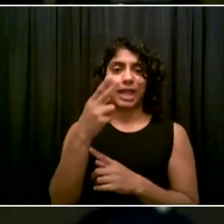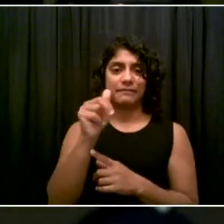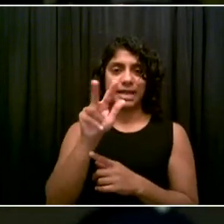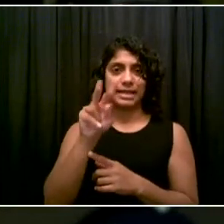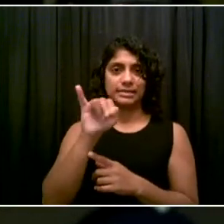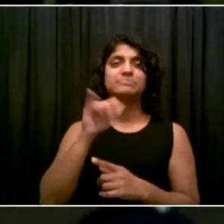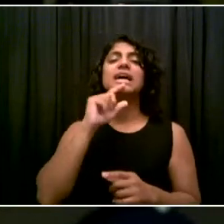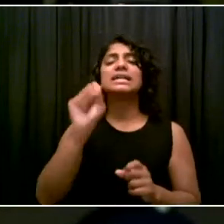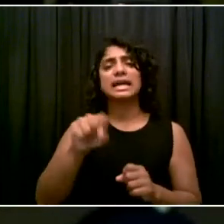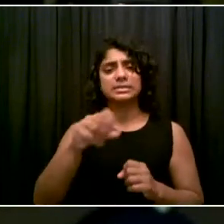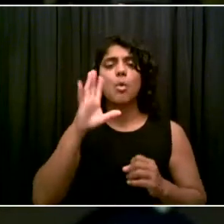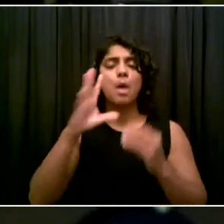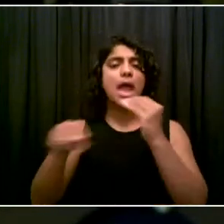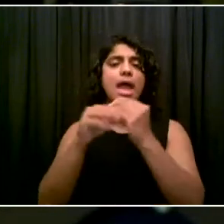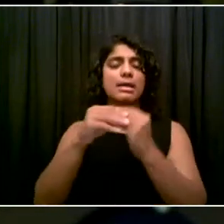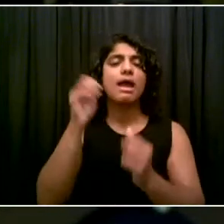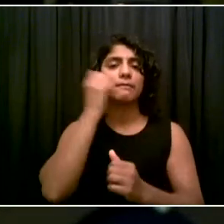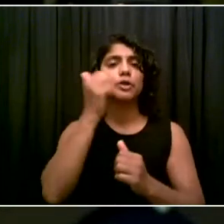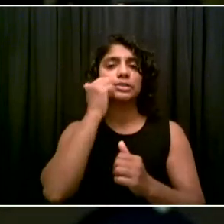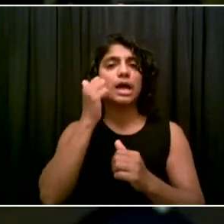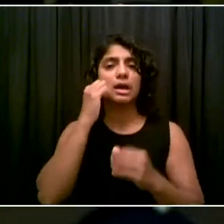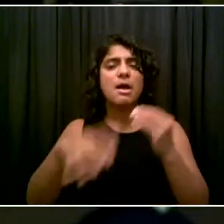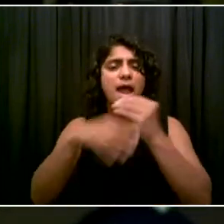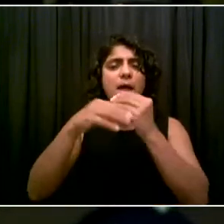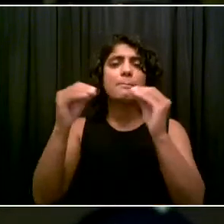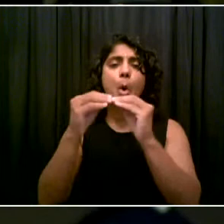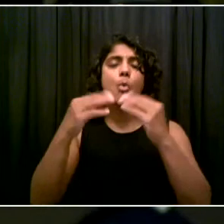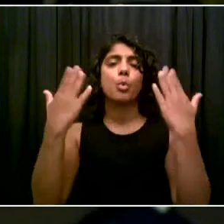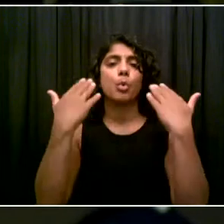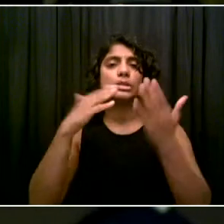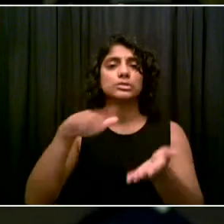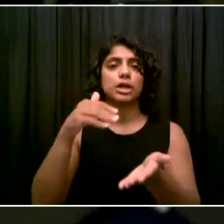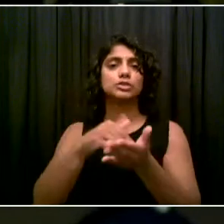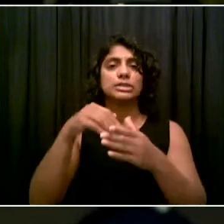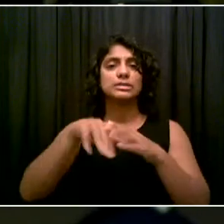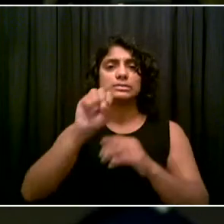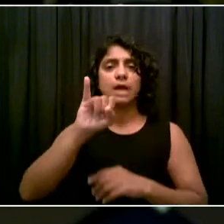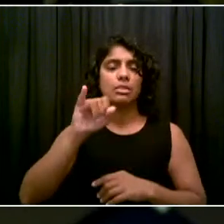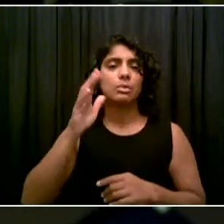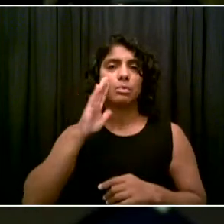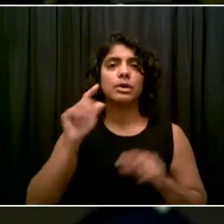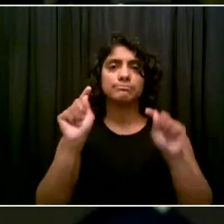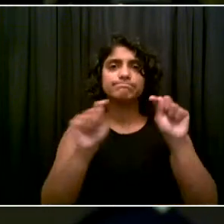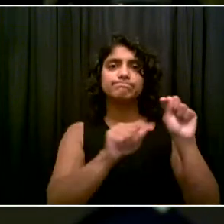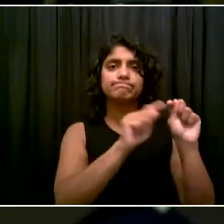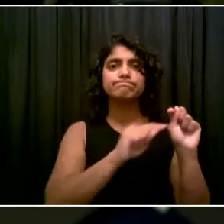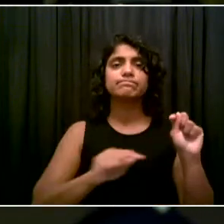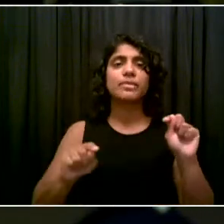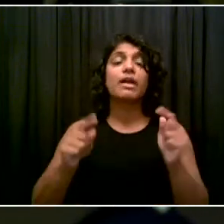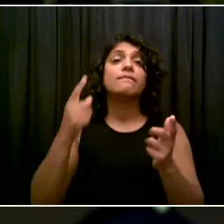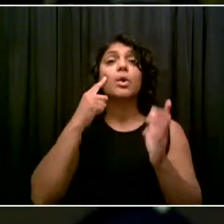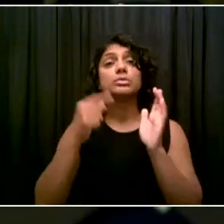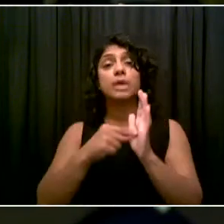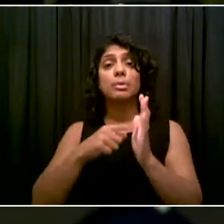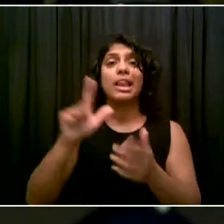THE BUILDOUT AND HOW WERE GOING TO BE ABLE TO ACCOMMODATE FOLKS WHO WERE NOT SENIORS WAX IS THE MAYOR MENTIONED WE ARE